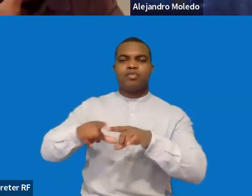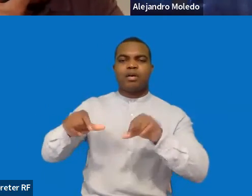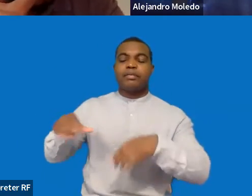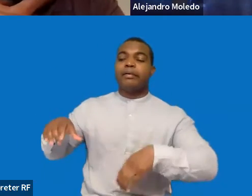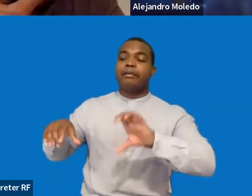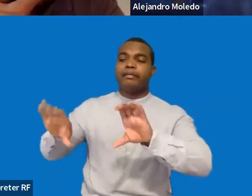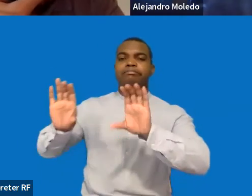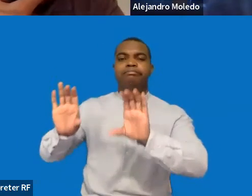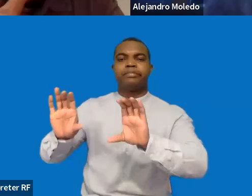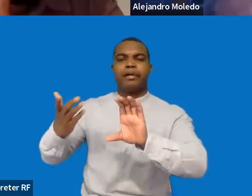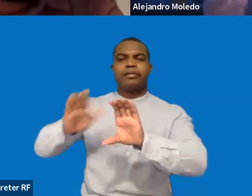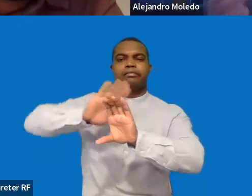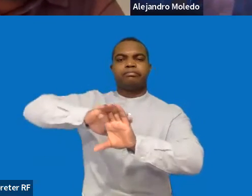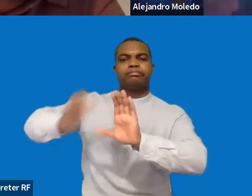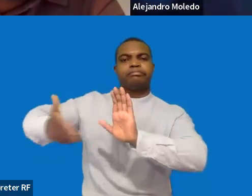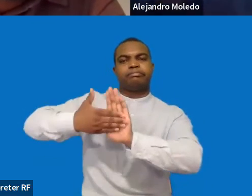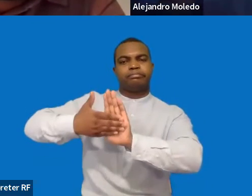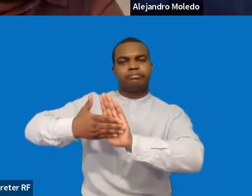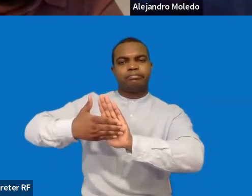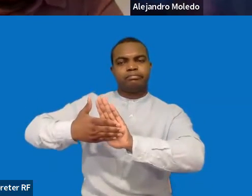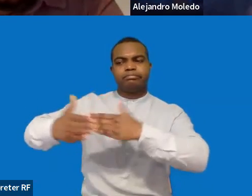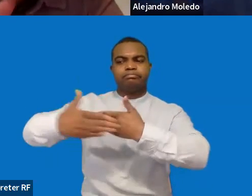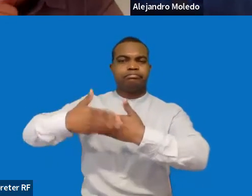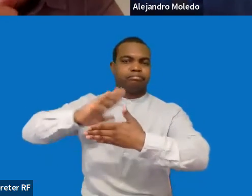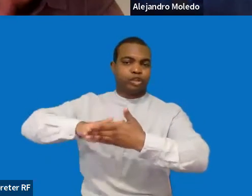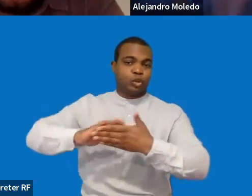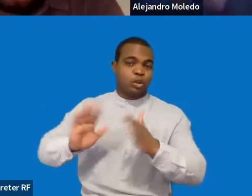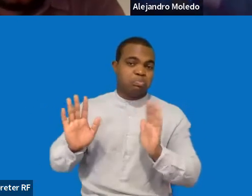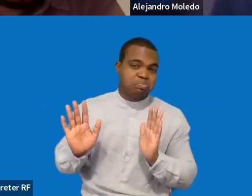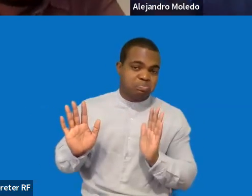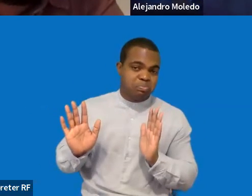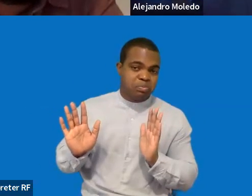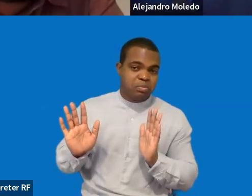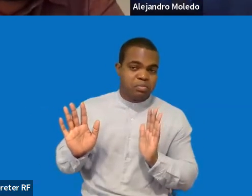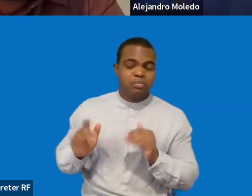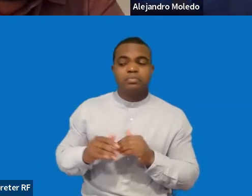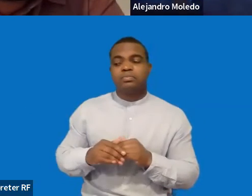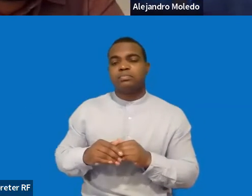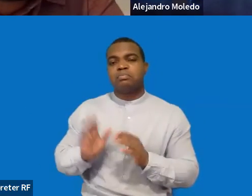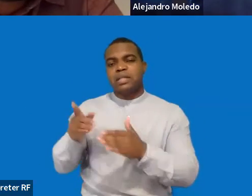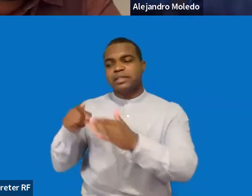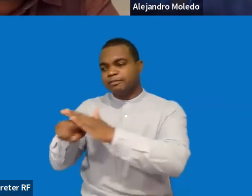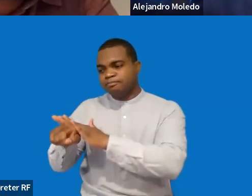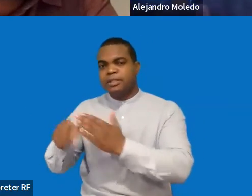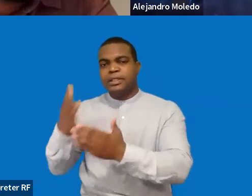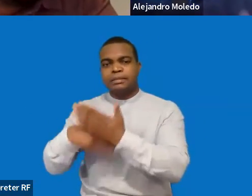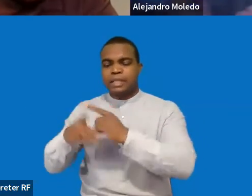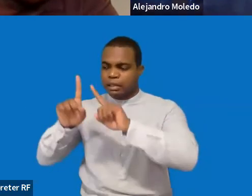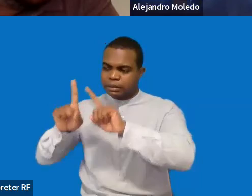(Please, don't take this as a confirm. It's just a hypothetical example). If you go through the assessment in Greece